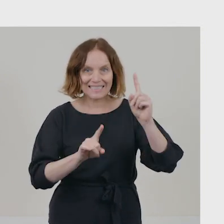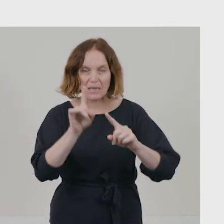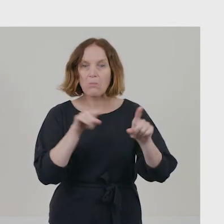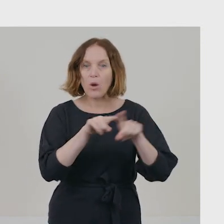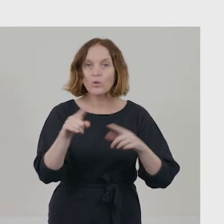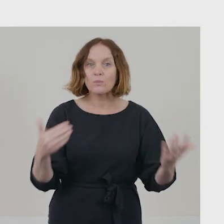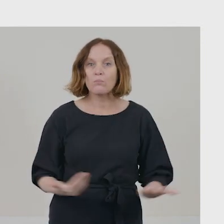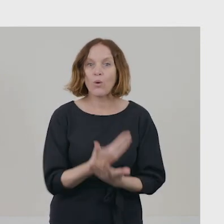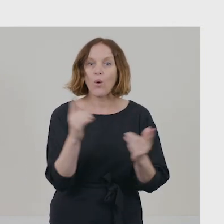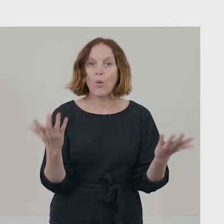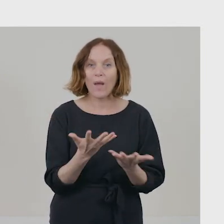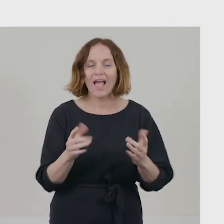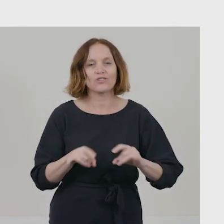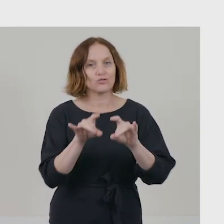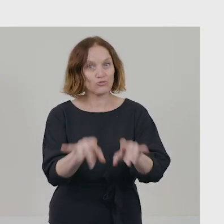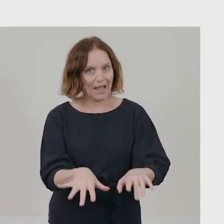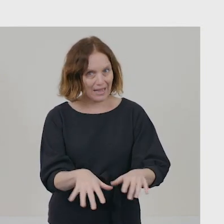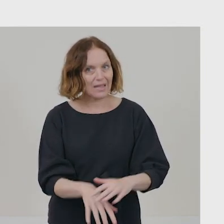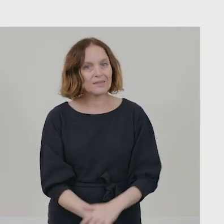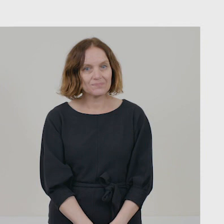and the majority was Australian-born.